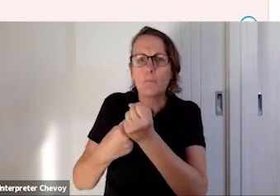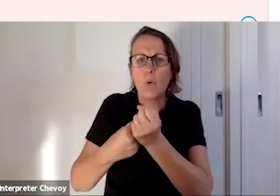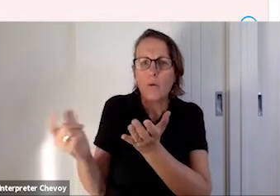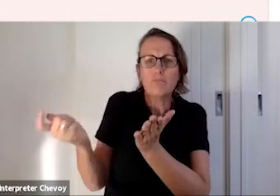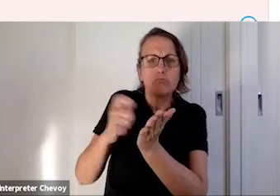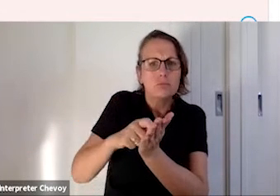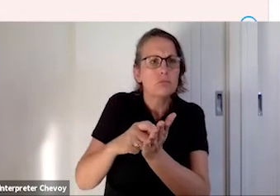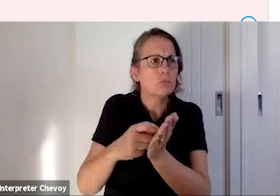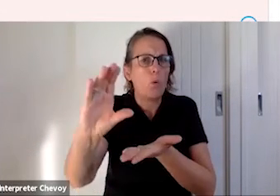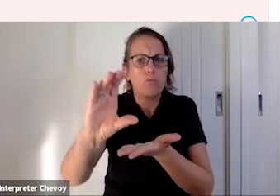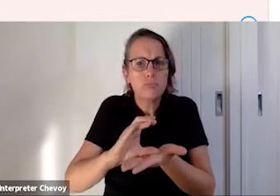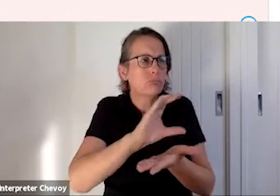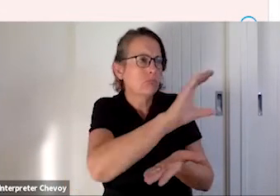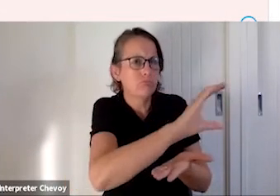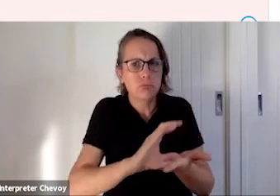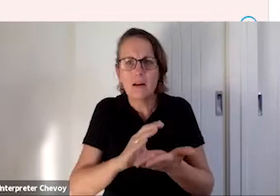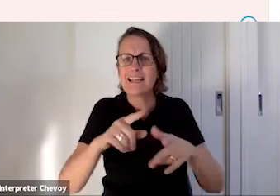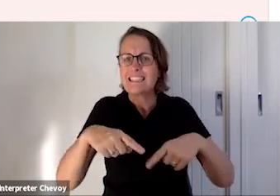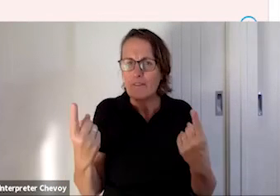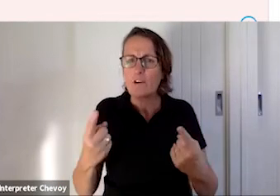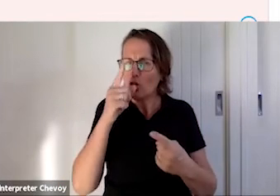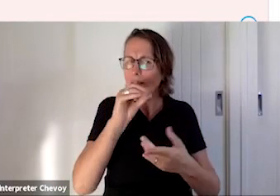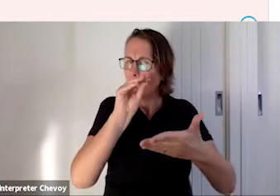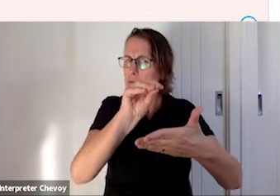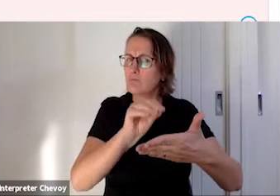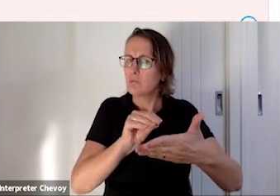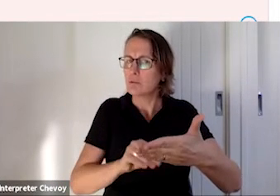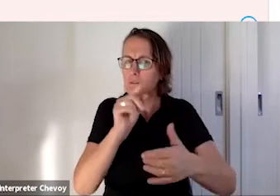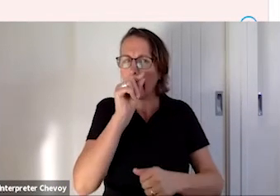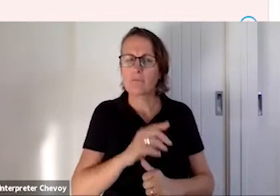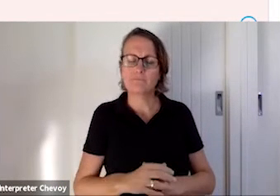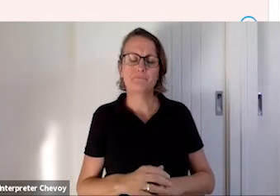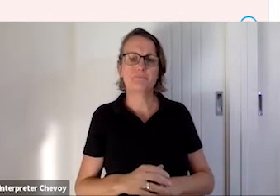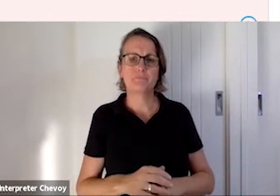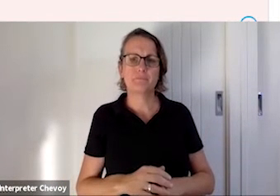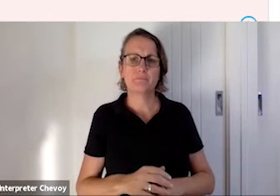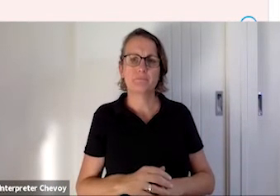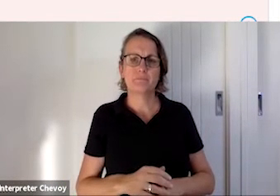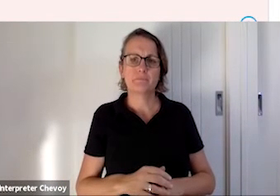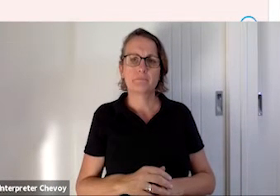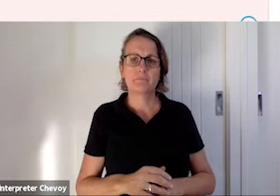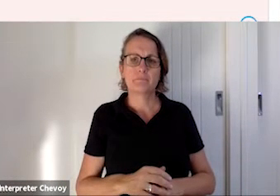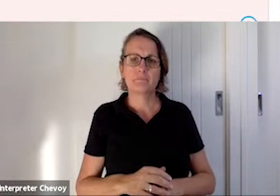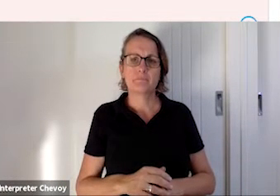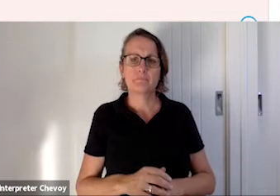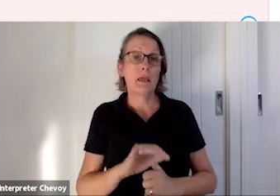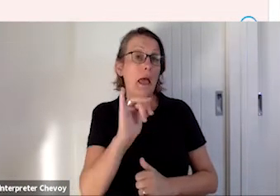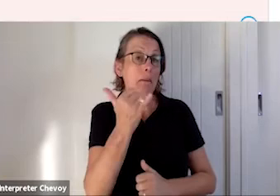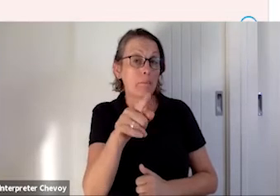income that you can show, it's absolutely in interests if you can show. Generally speaking, there are things that you are in kind